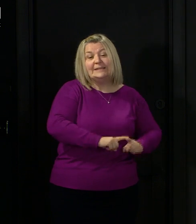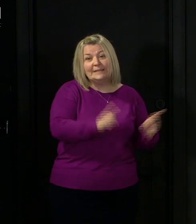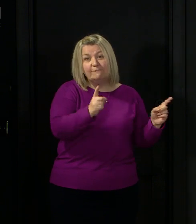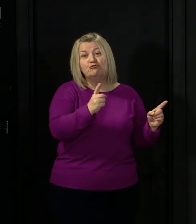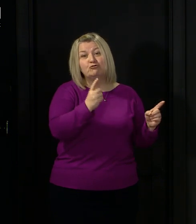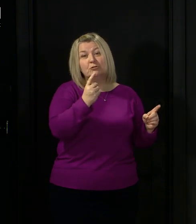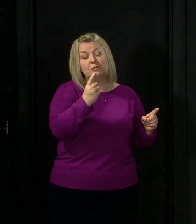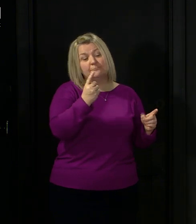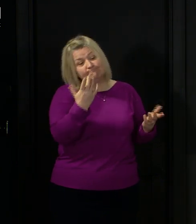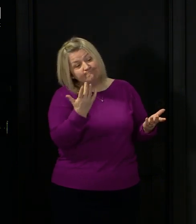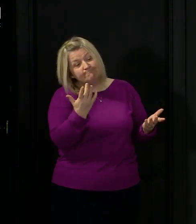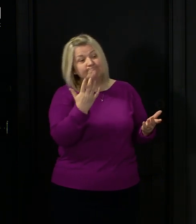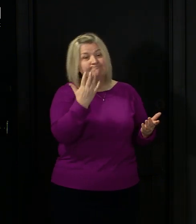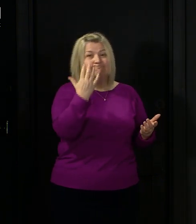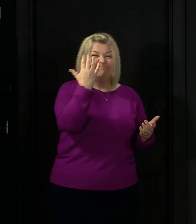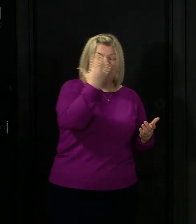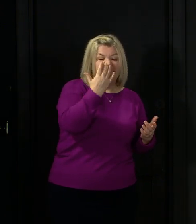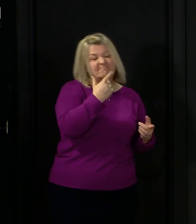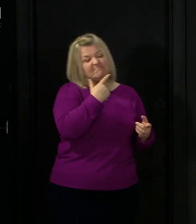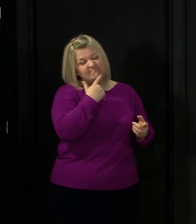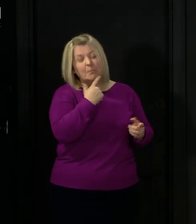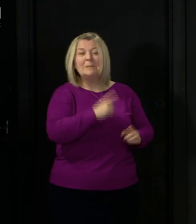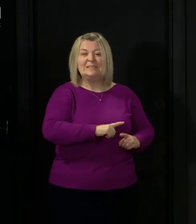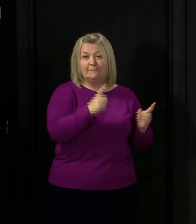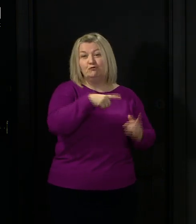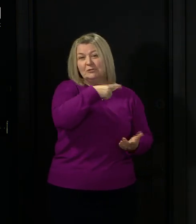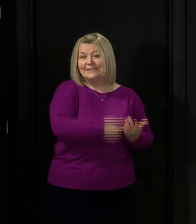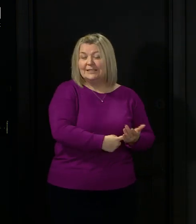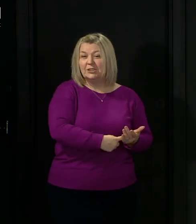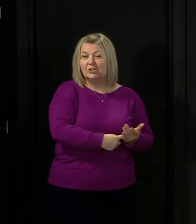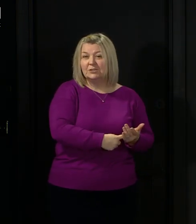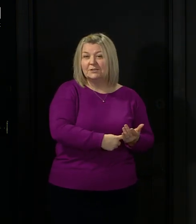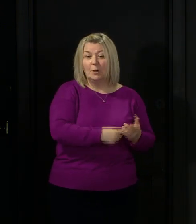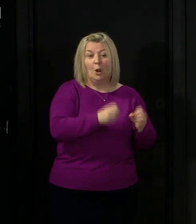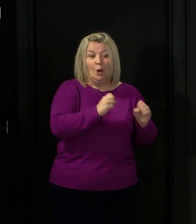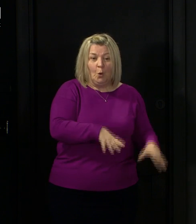to lose a chief medical officer. But that was not nothing yesterday in the context that